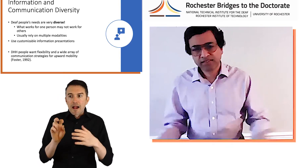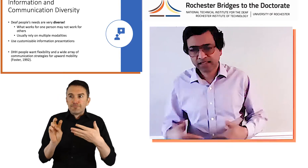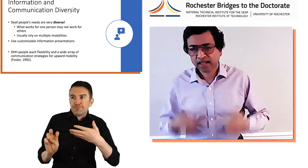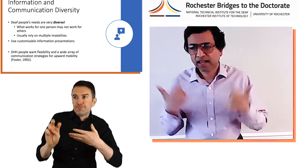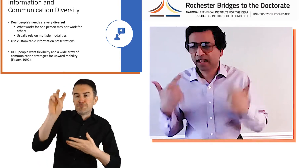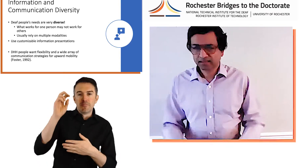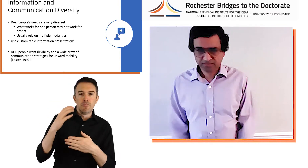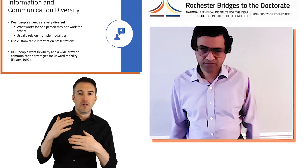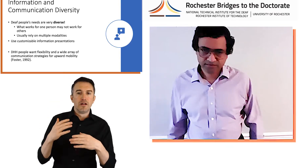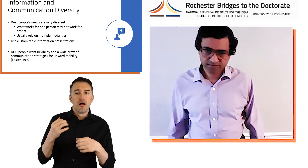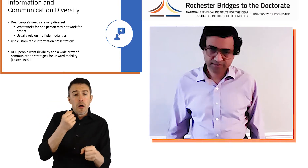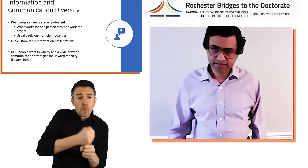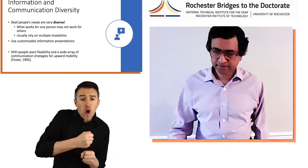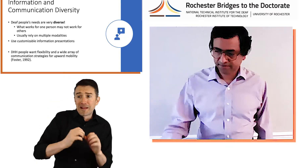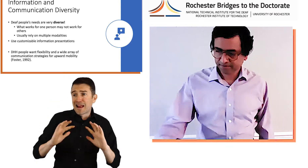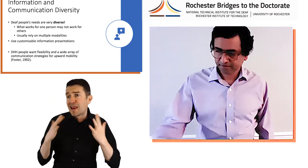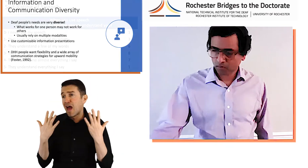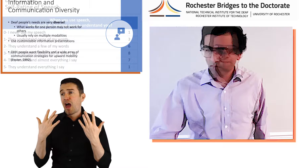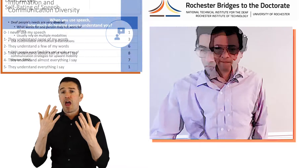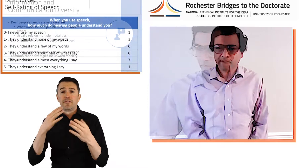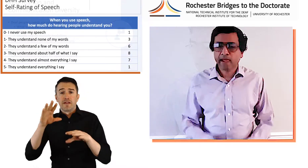and their place of employment.